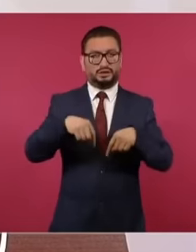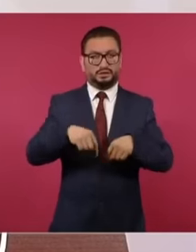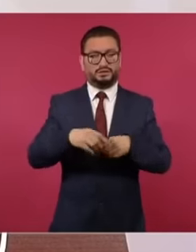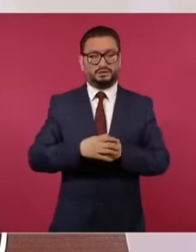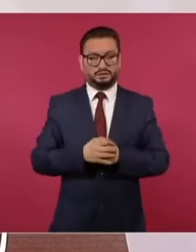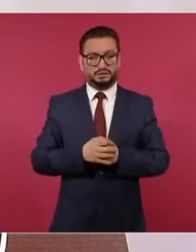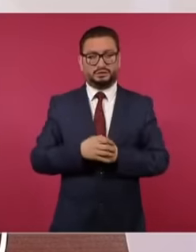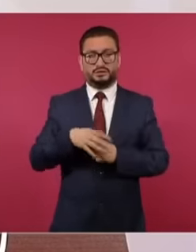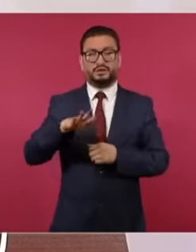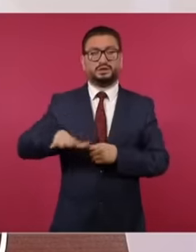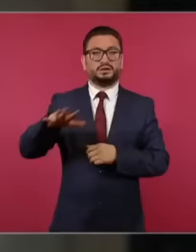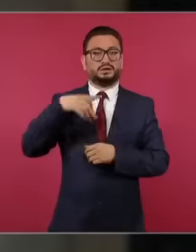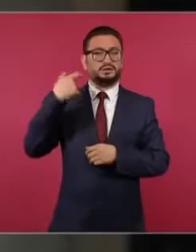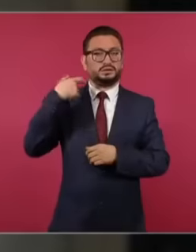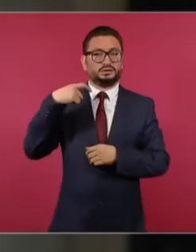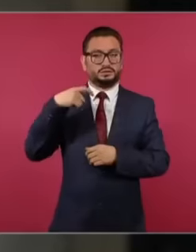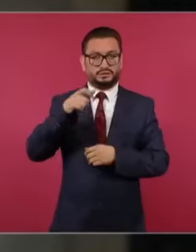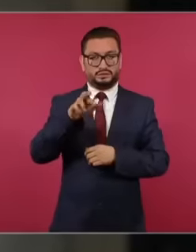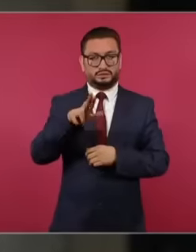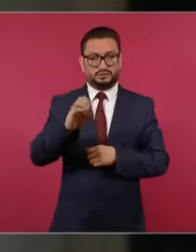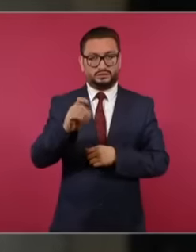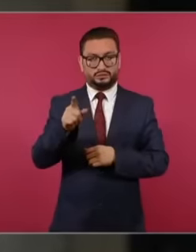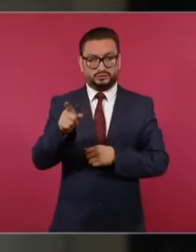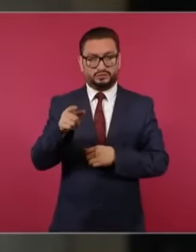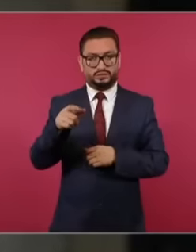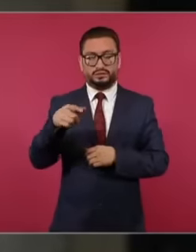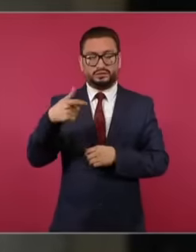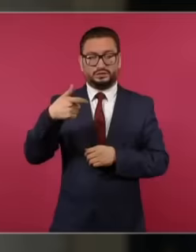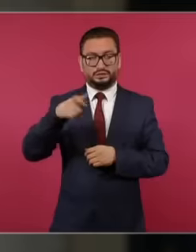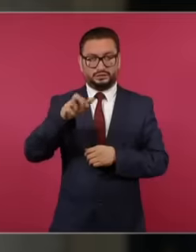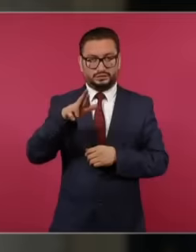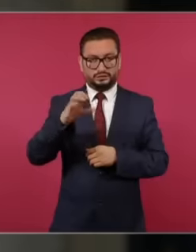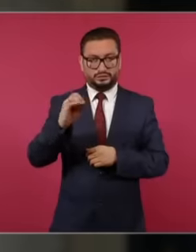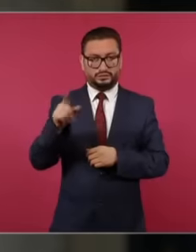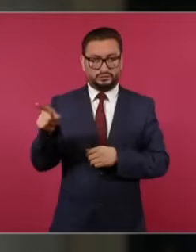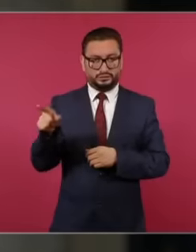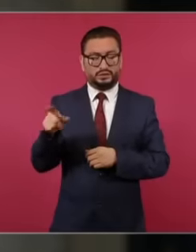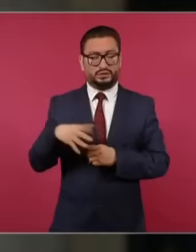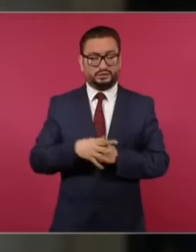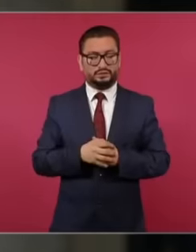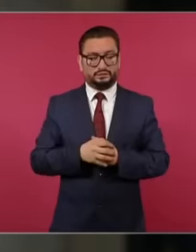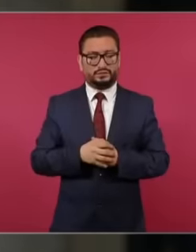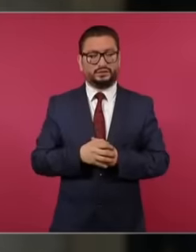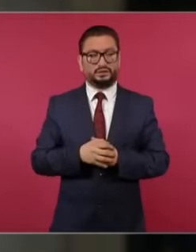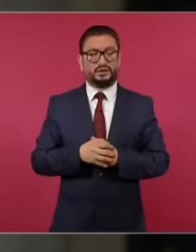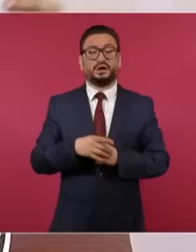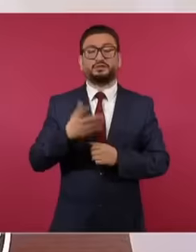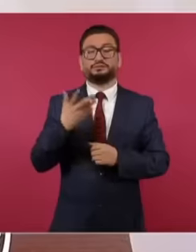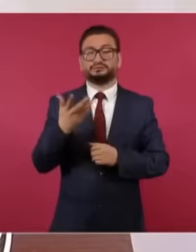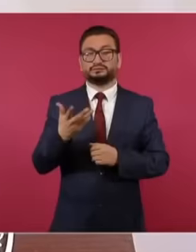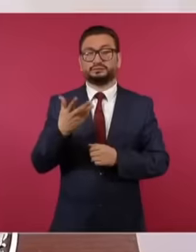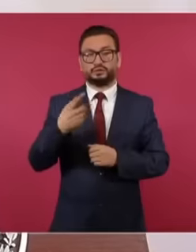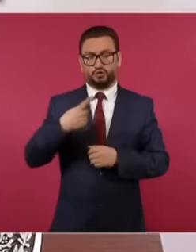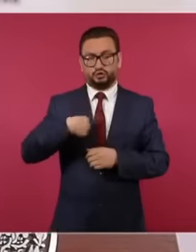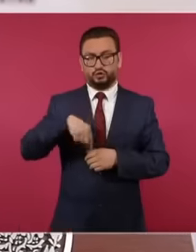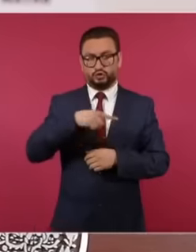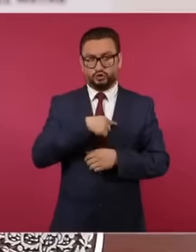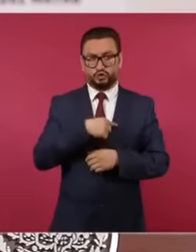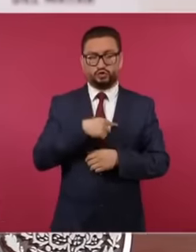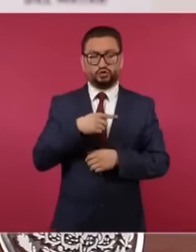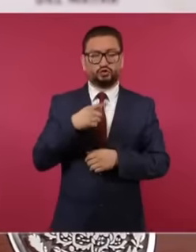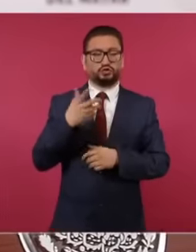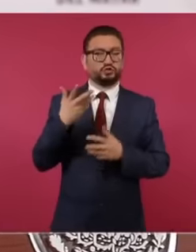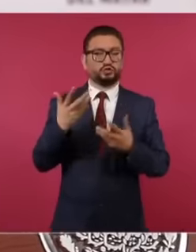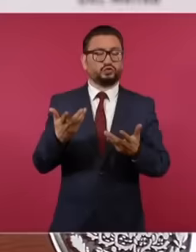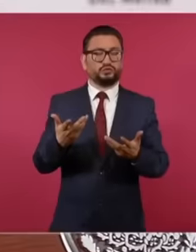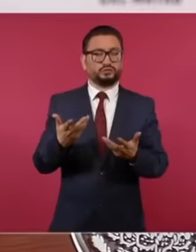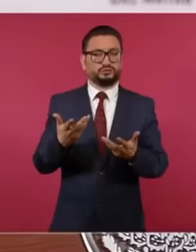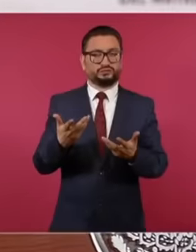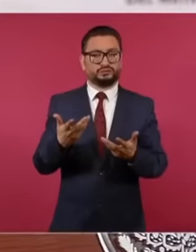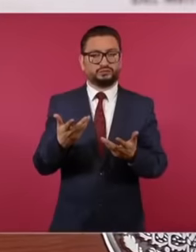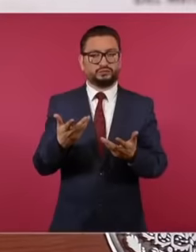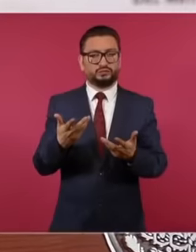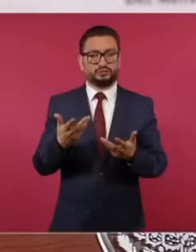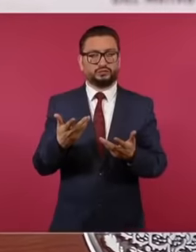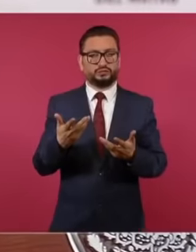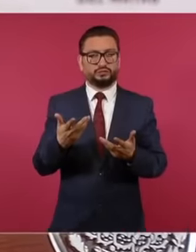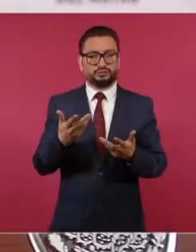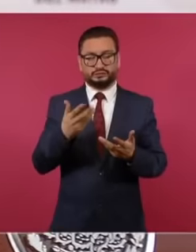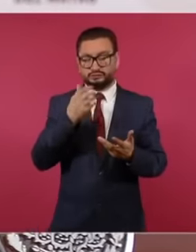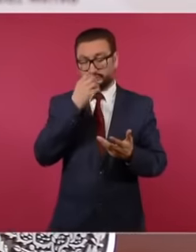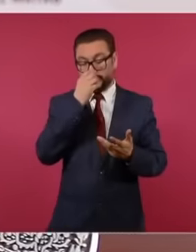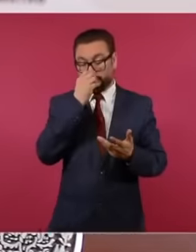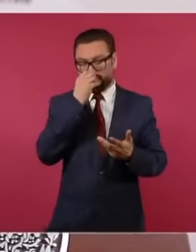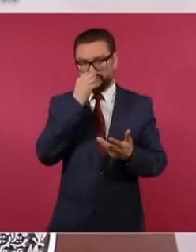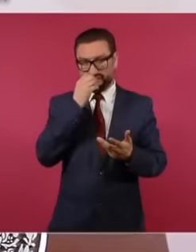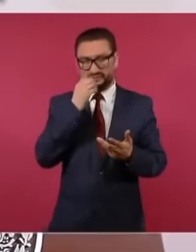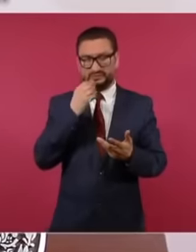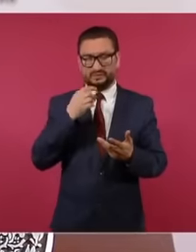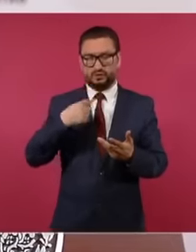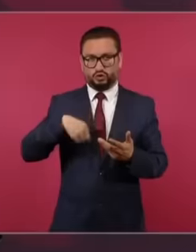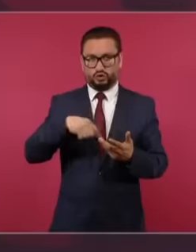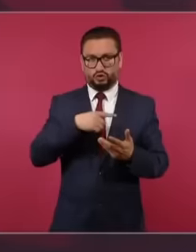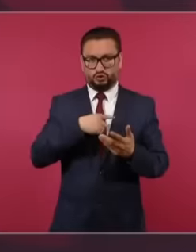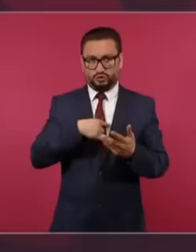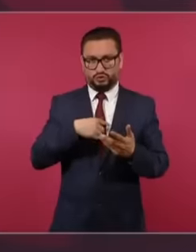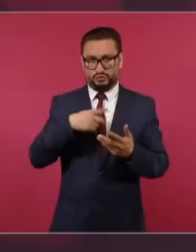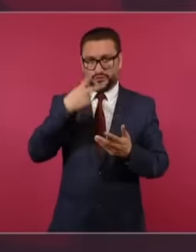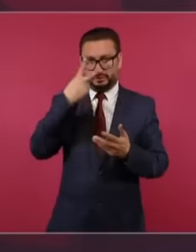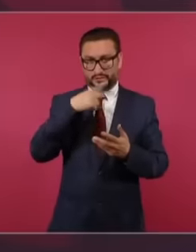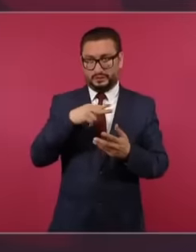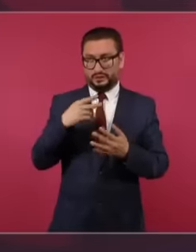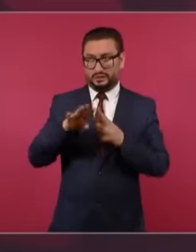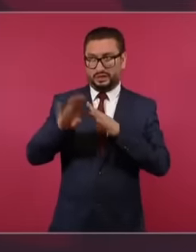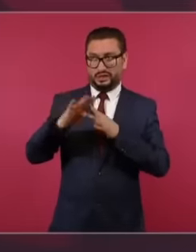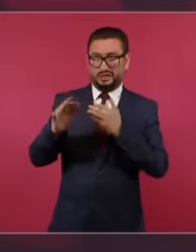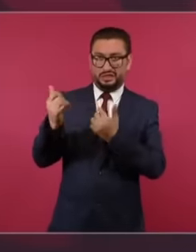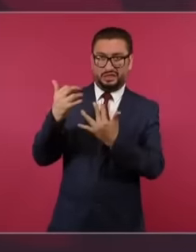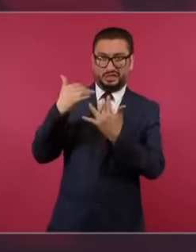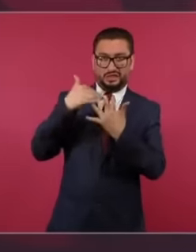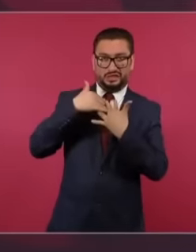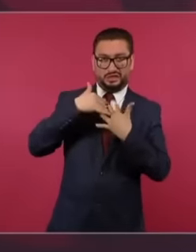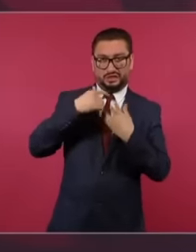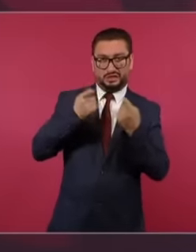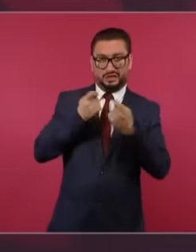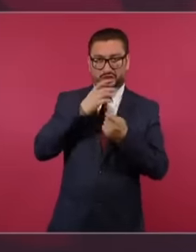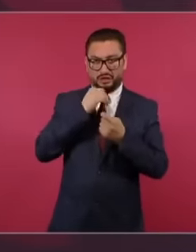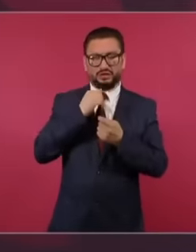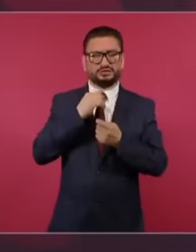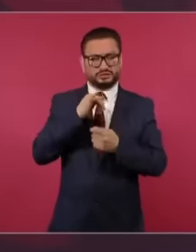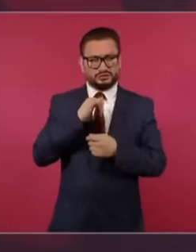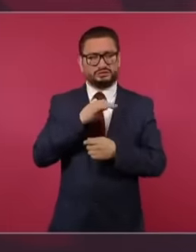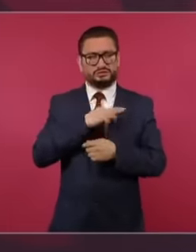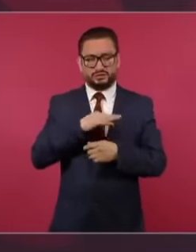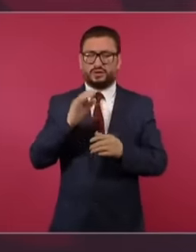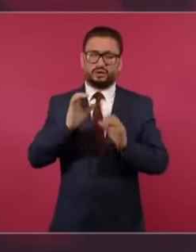Quintanarro, so we're not going to be overwhelmed, we don't have to take care of it, of course,